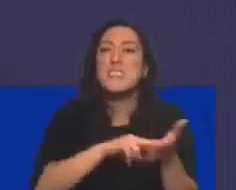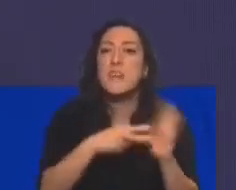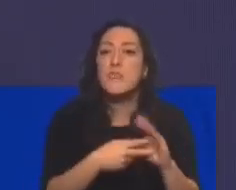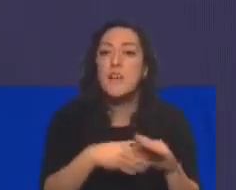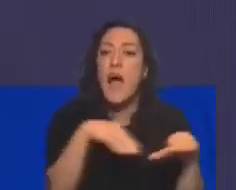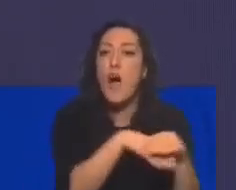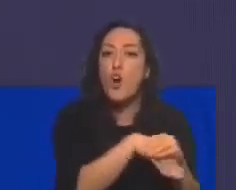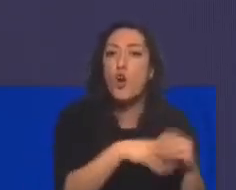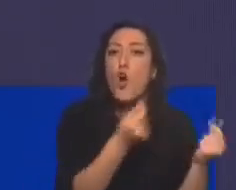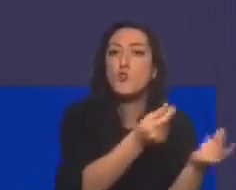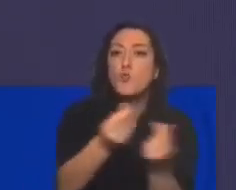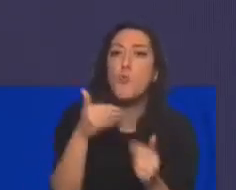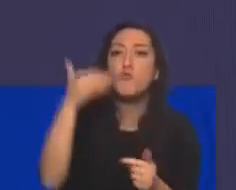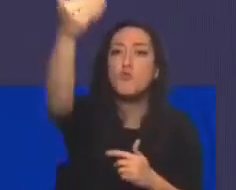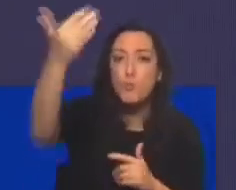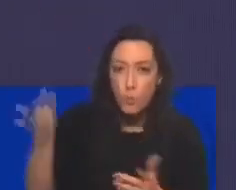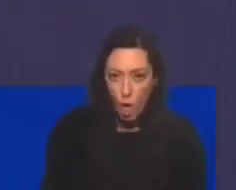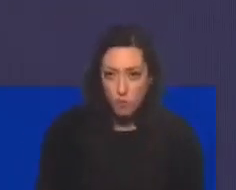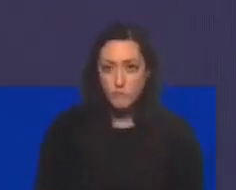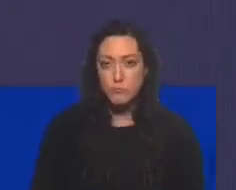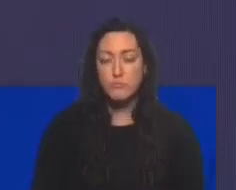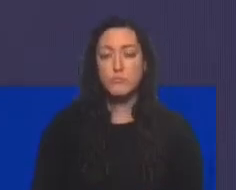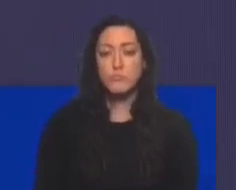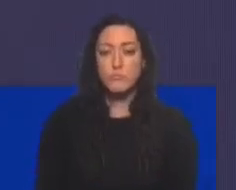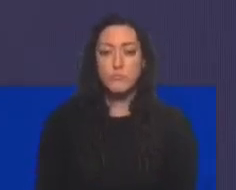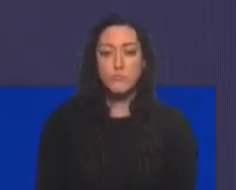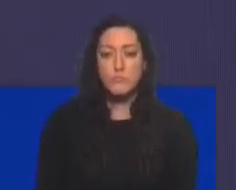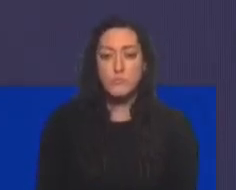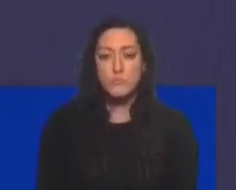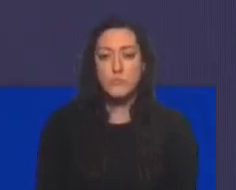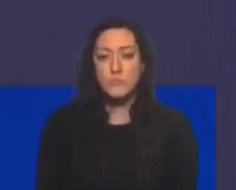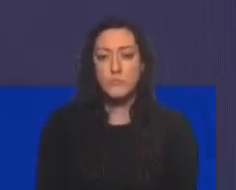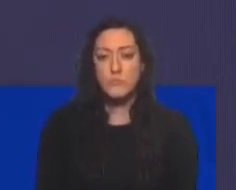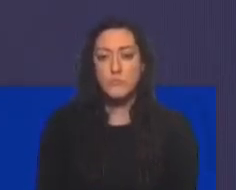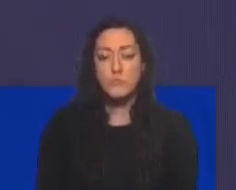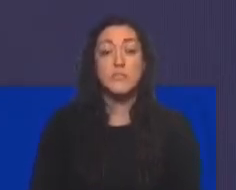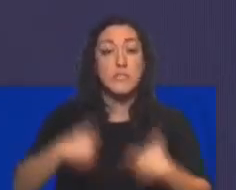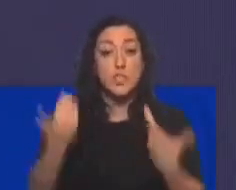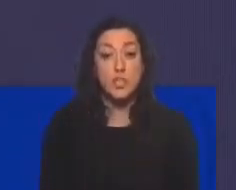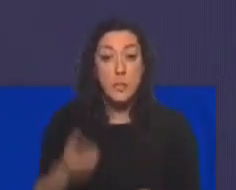is a way of passing consumption over time. So those who are indebted are the ones who